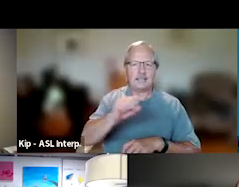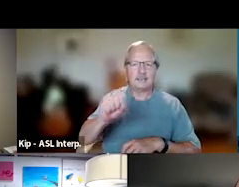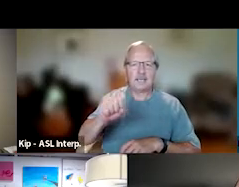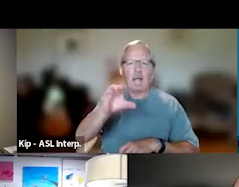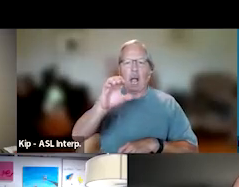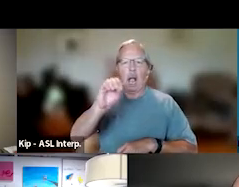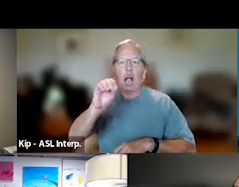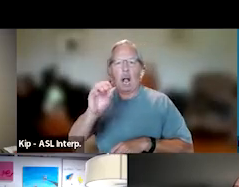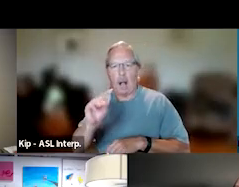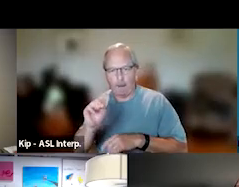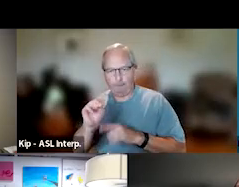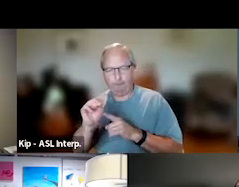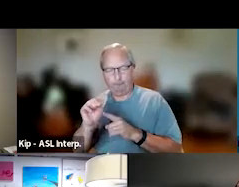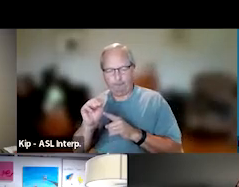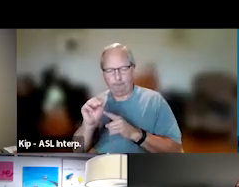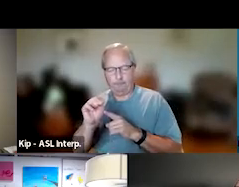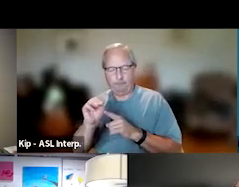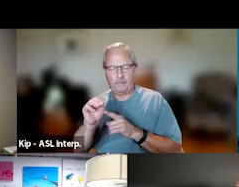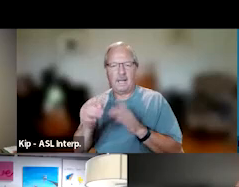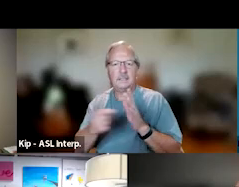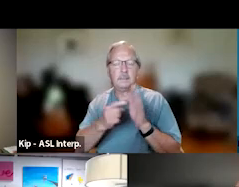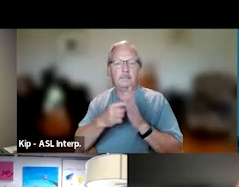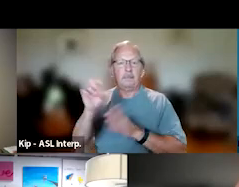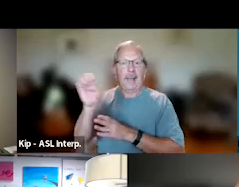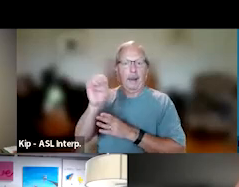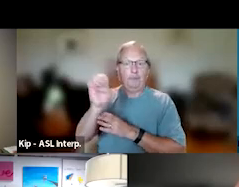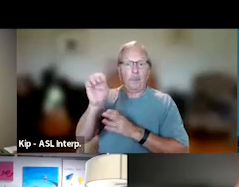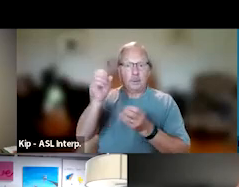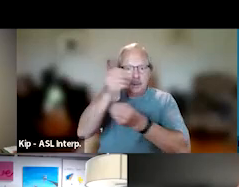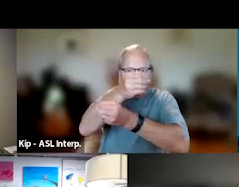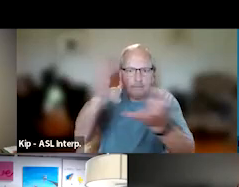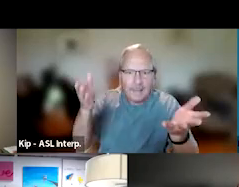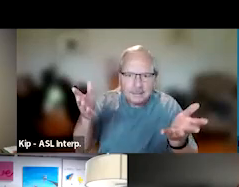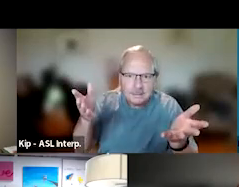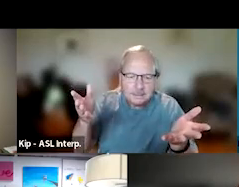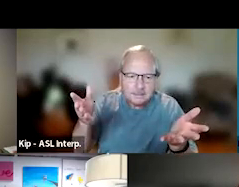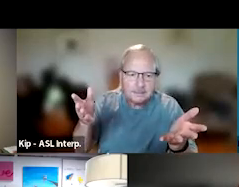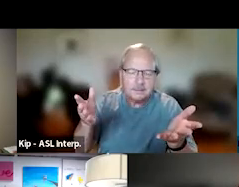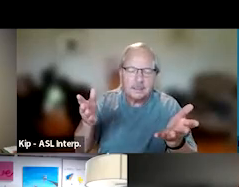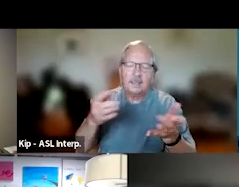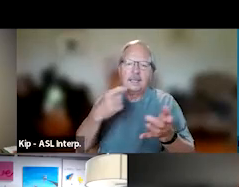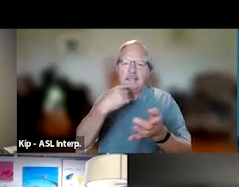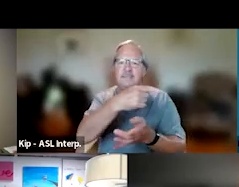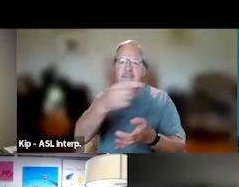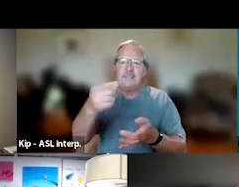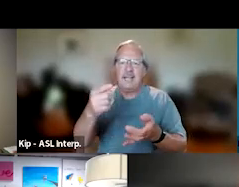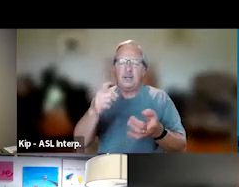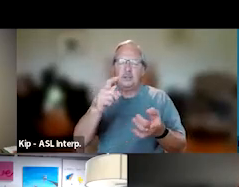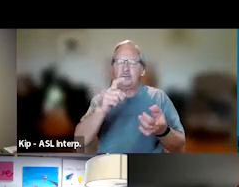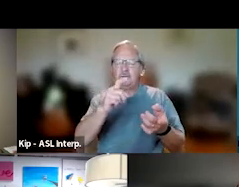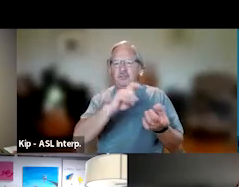There'll be sometimes an emergency message, which is when they're kind of making a change and it's kind of an announcement that something